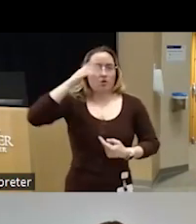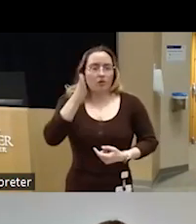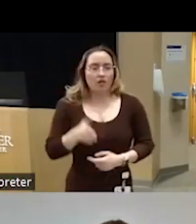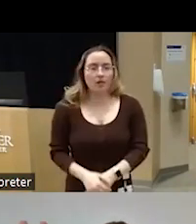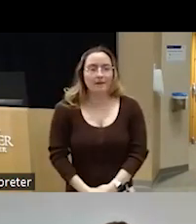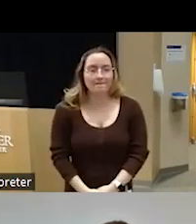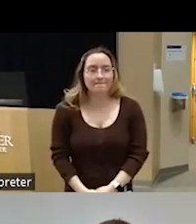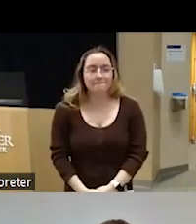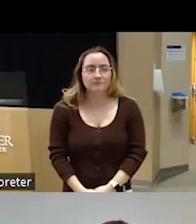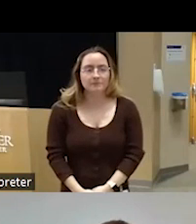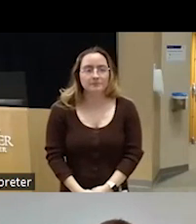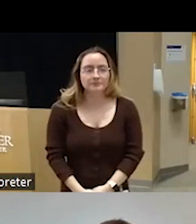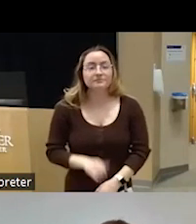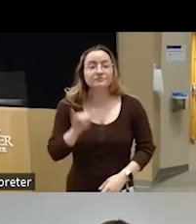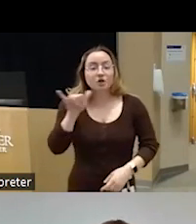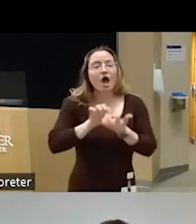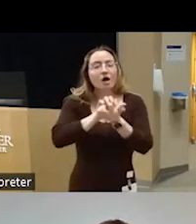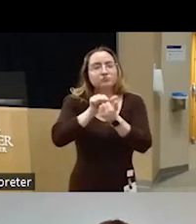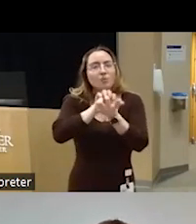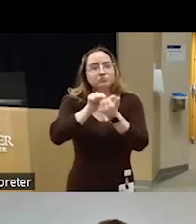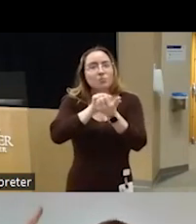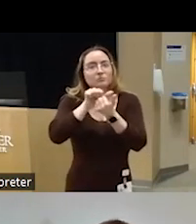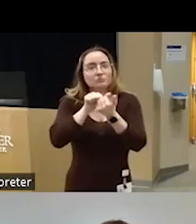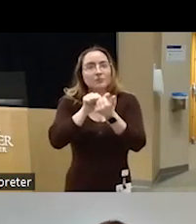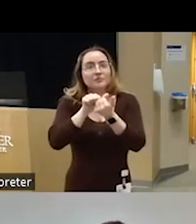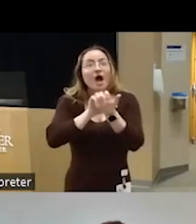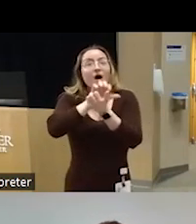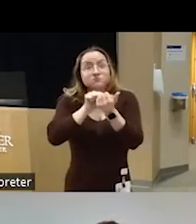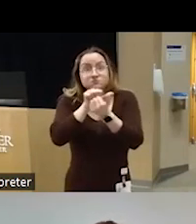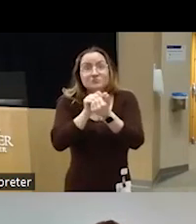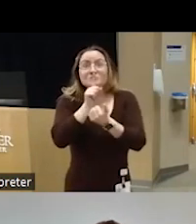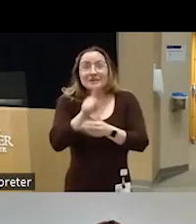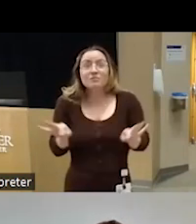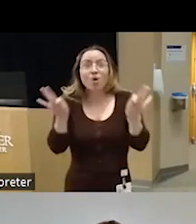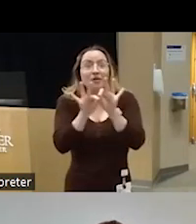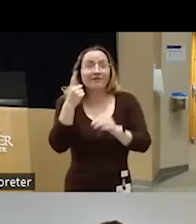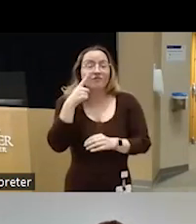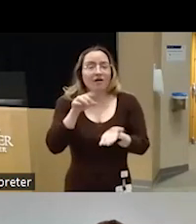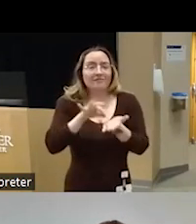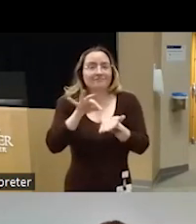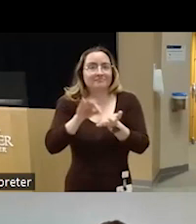mastication chewing is relevant to count calories if you have the same calories in a liquid.